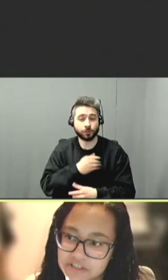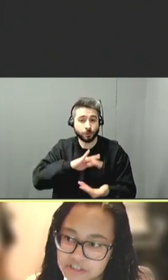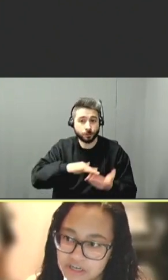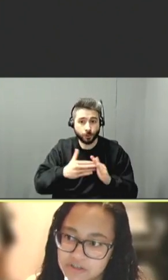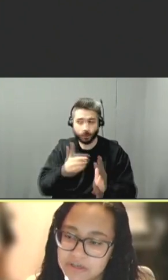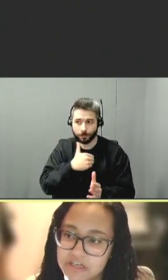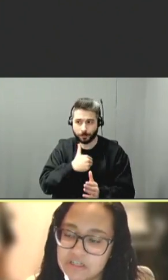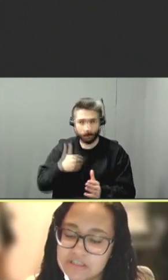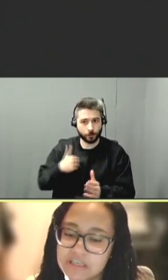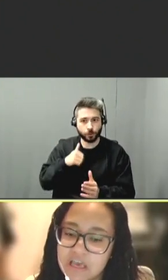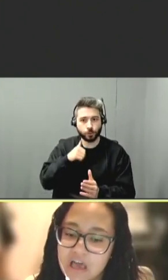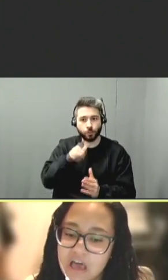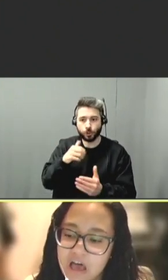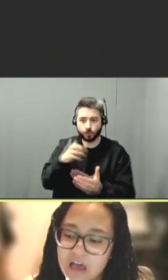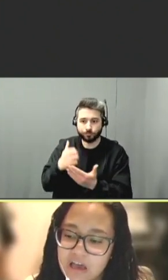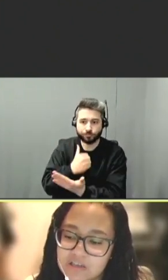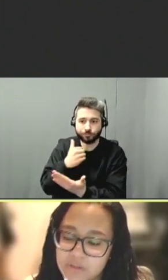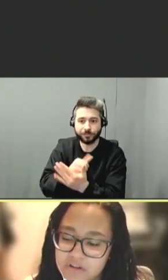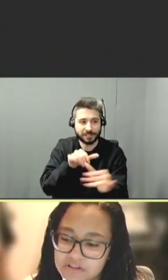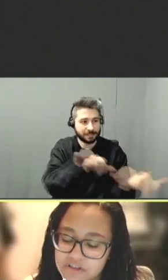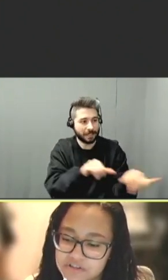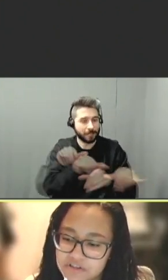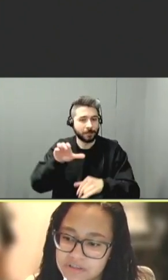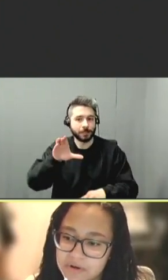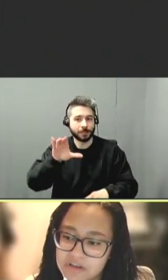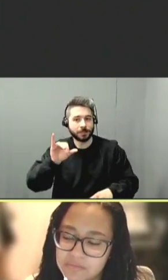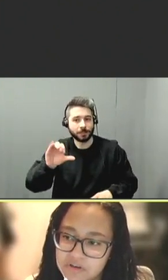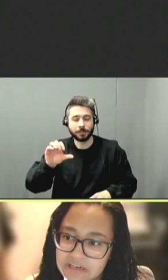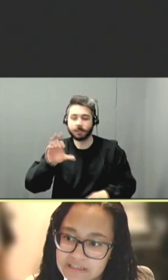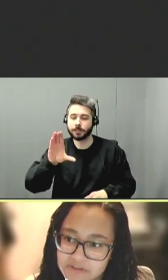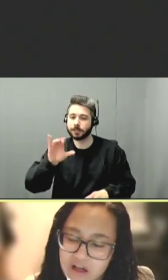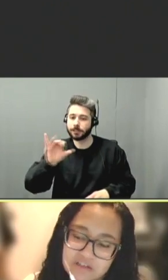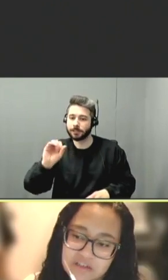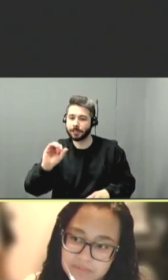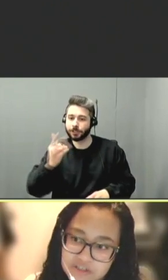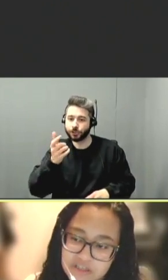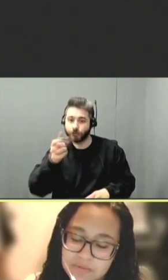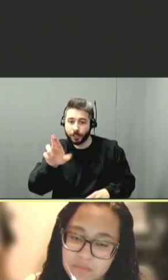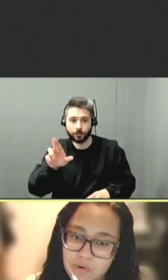cisgender peers, as well as concerns about communities of color, especially within the